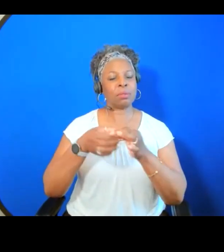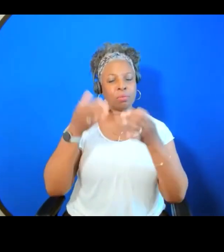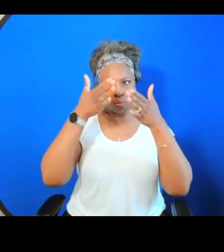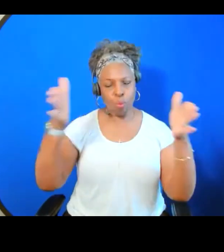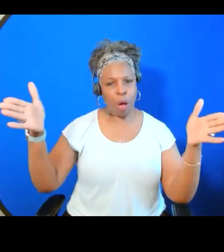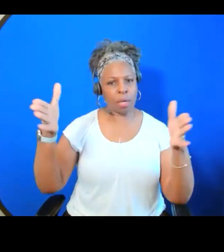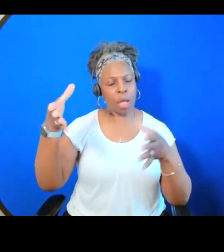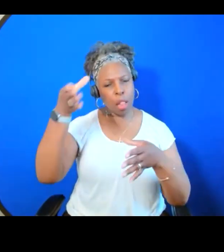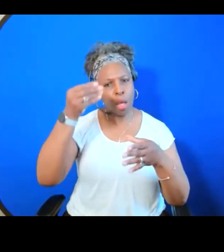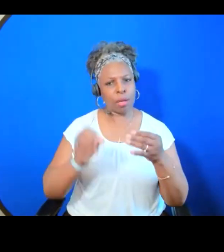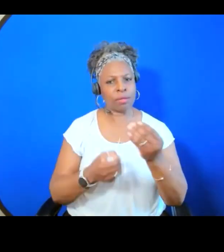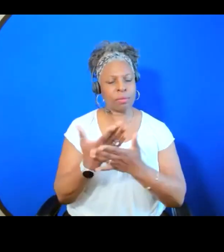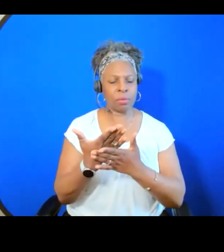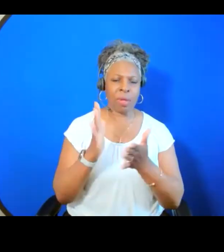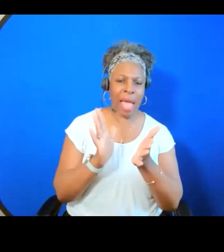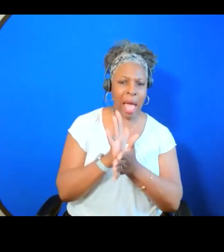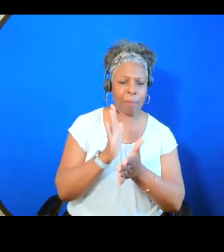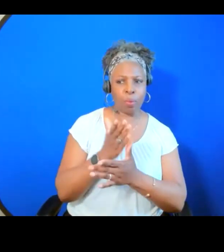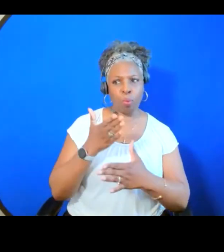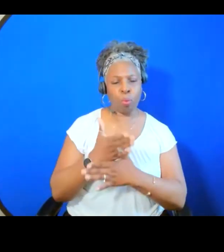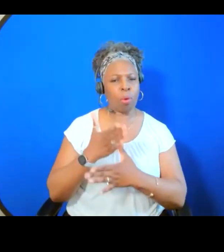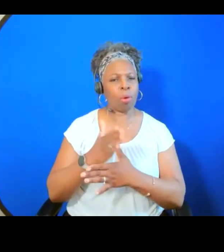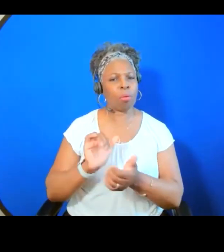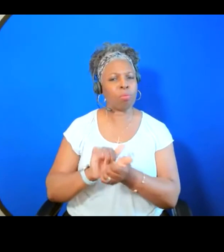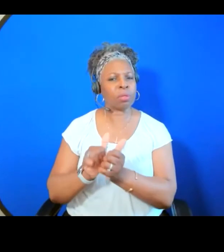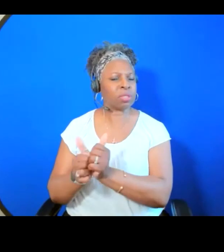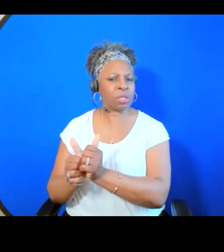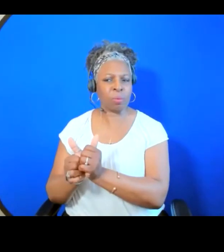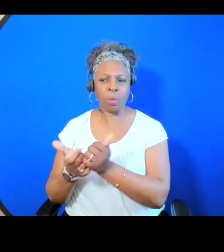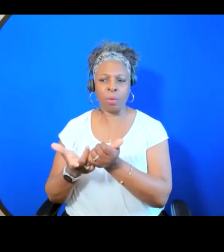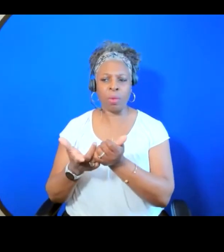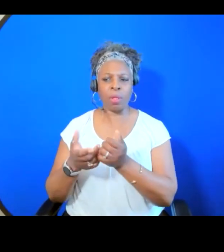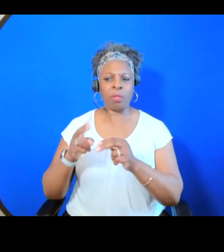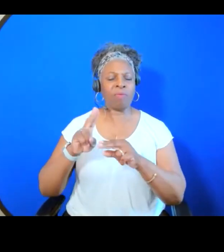We're delighted to be working in partnership with Flat Time House, a partner with whom